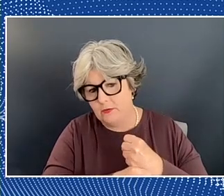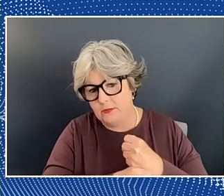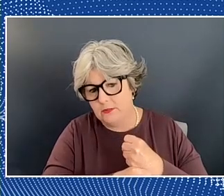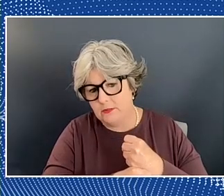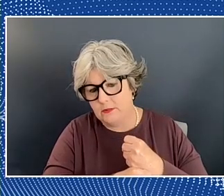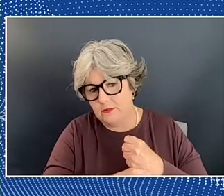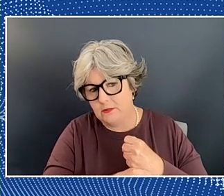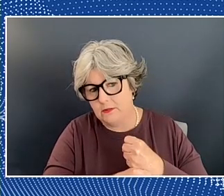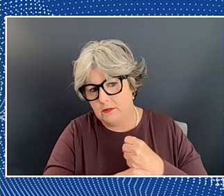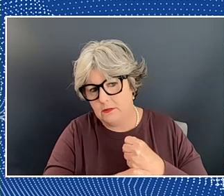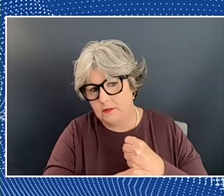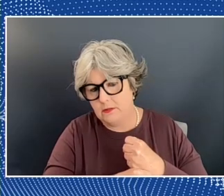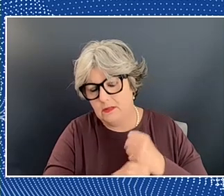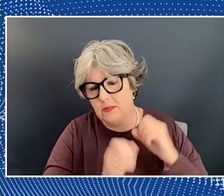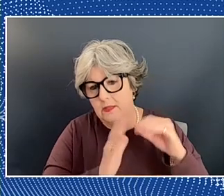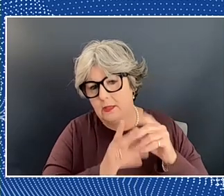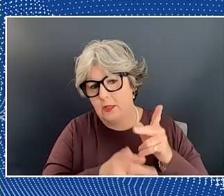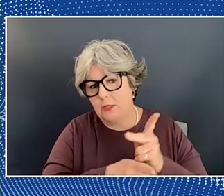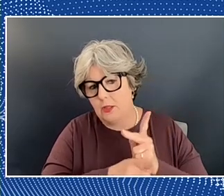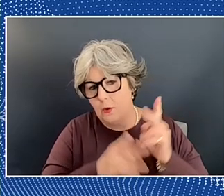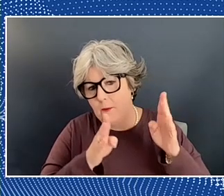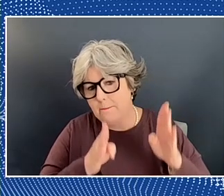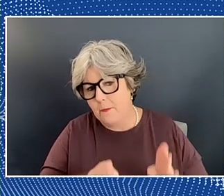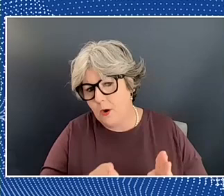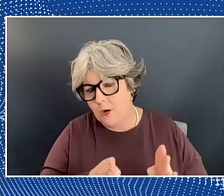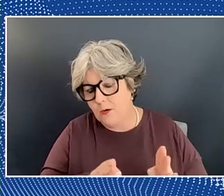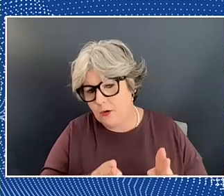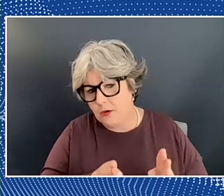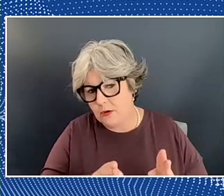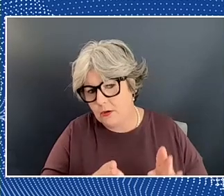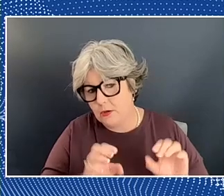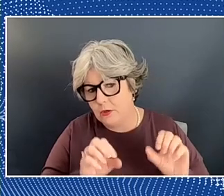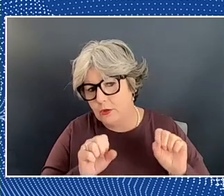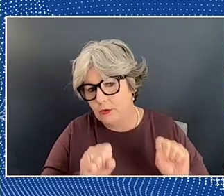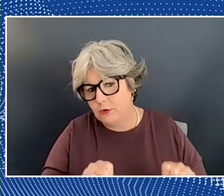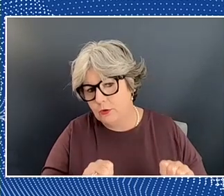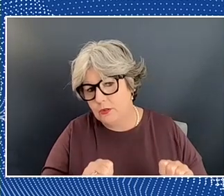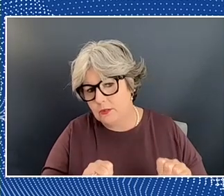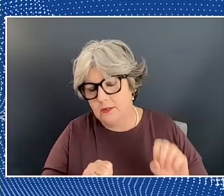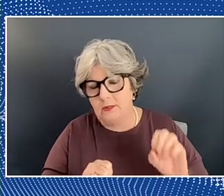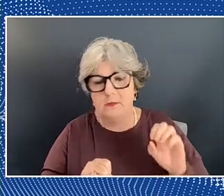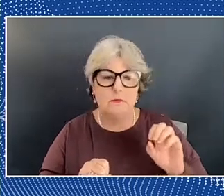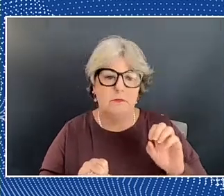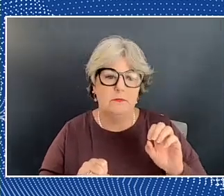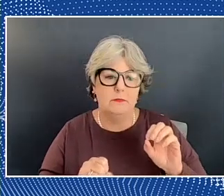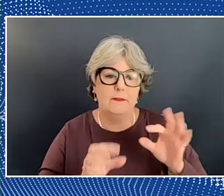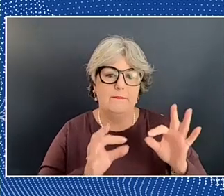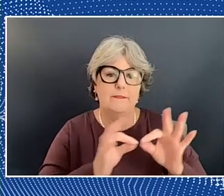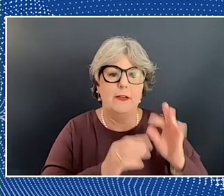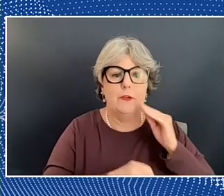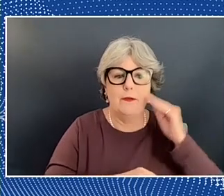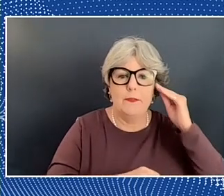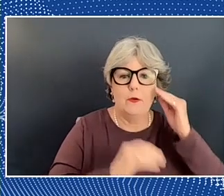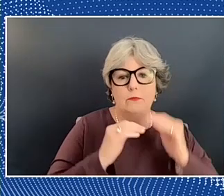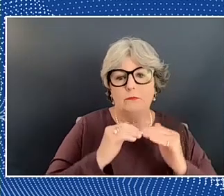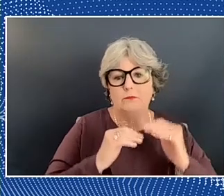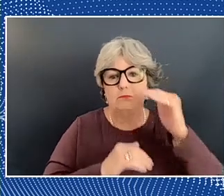student loan borrower could basically be out of debt. The value of their home would exceed the price of their- or the value of